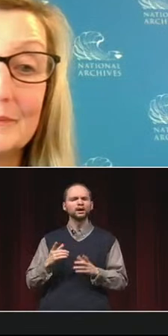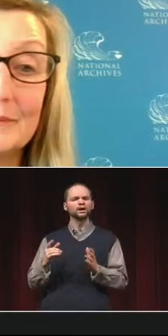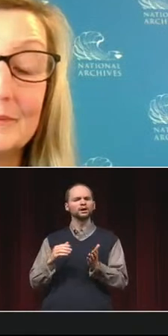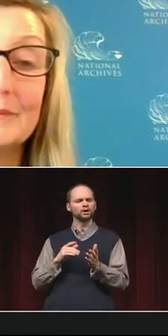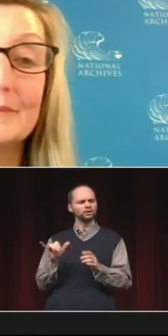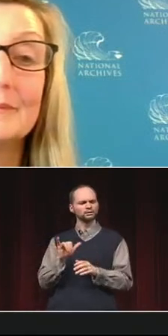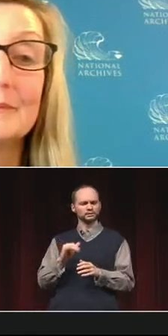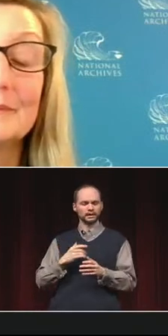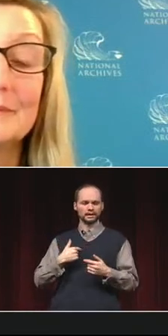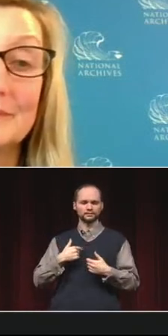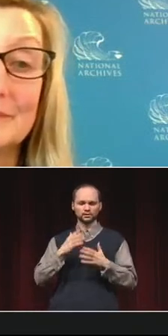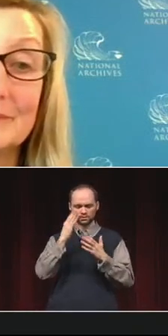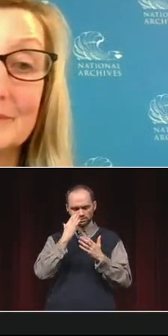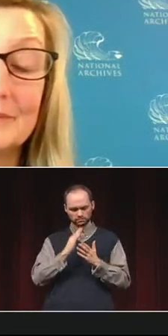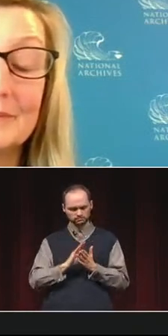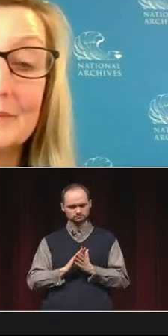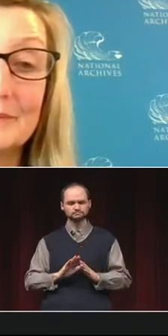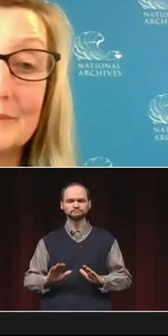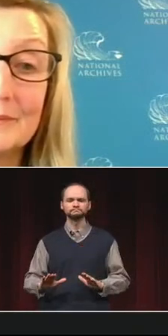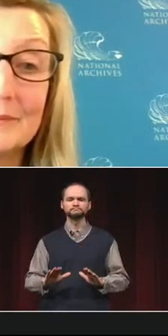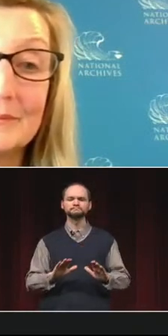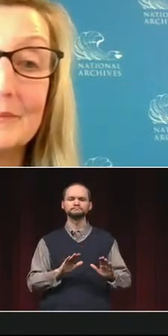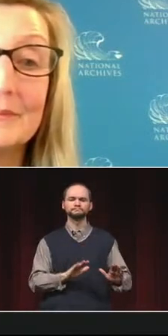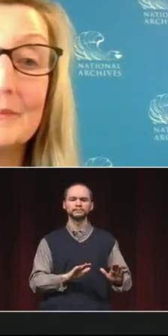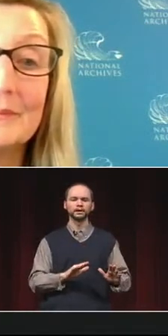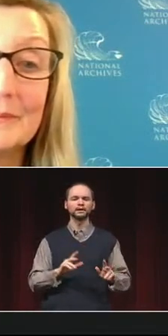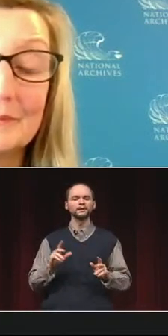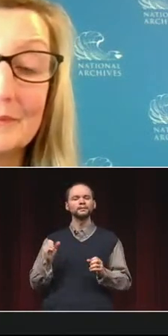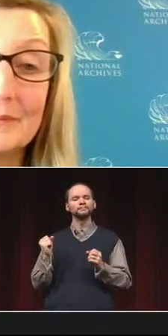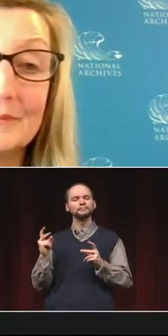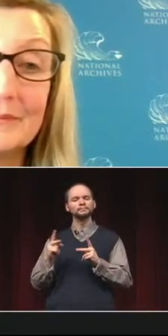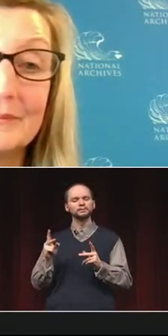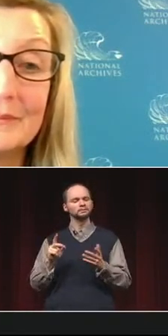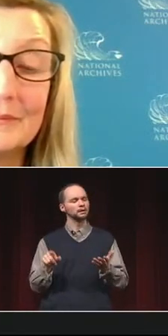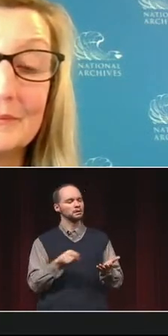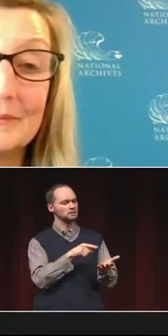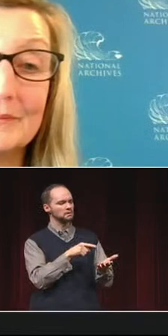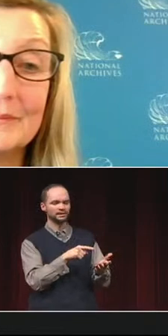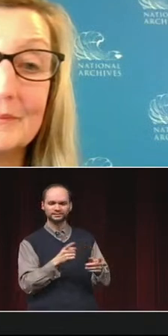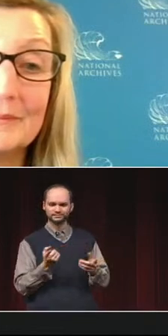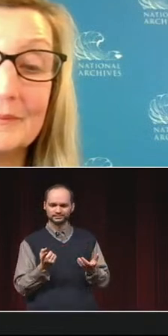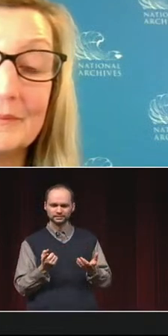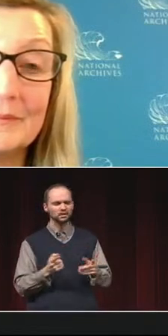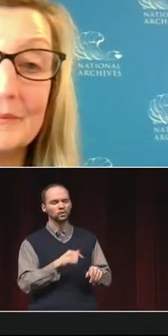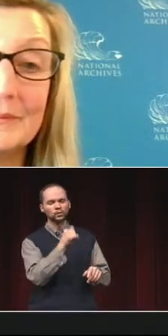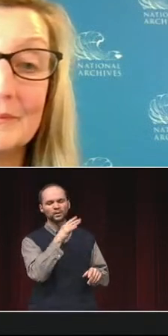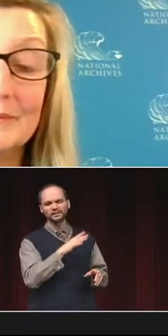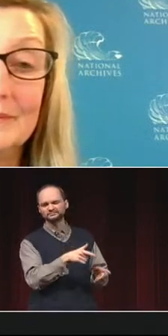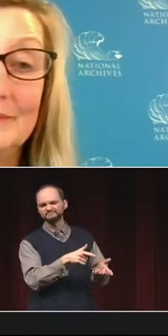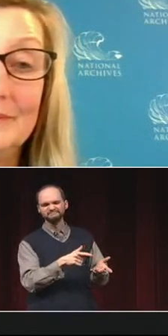and was not aware of her path. And I think that sometimes it's nice to have such an